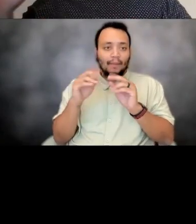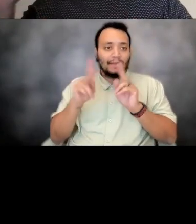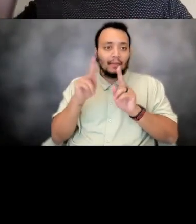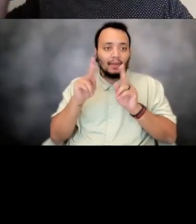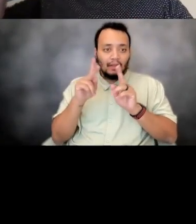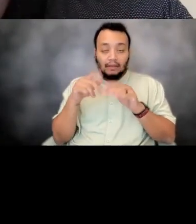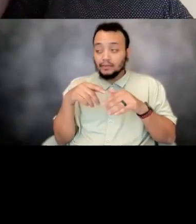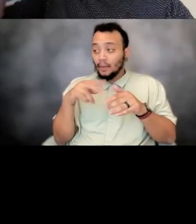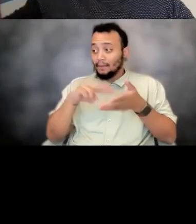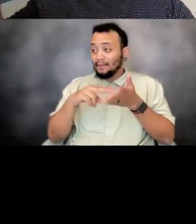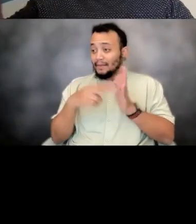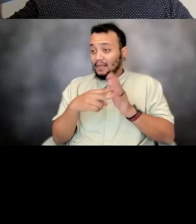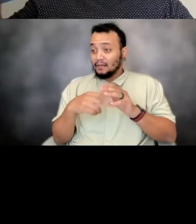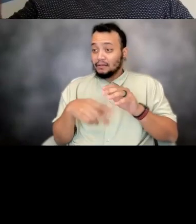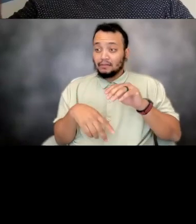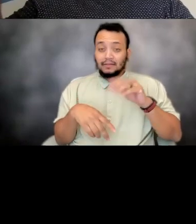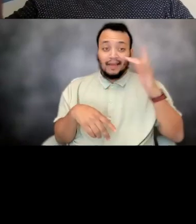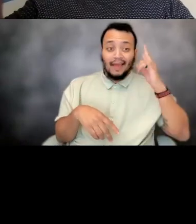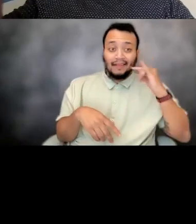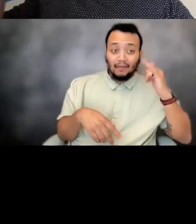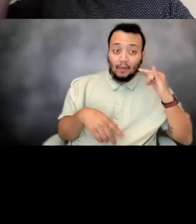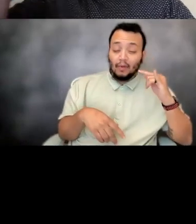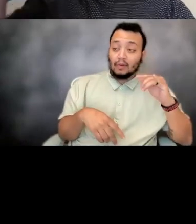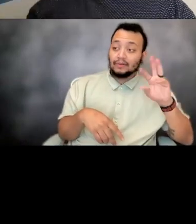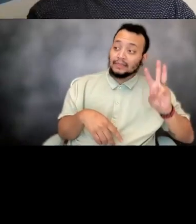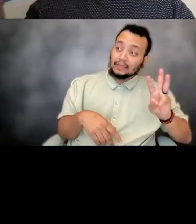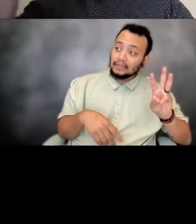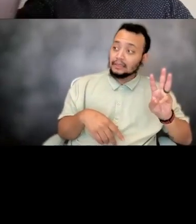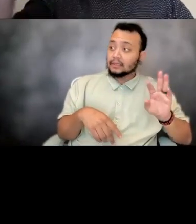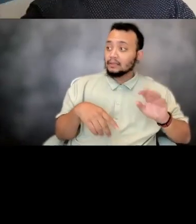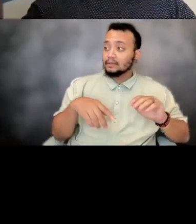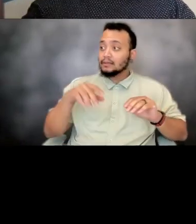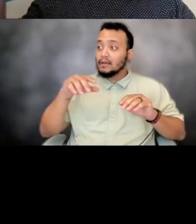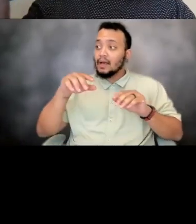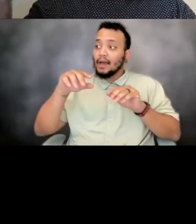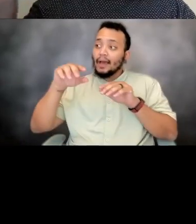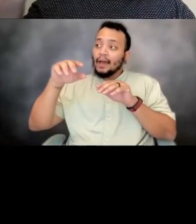and whatever you call that Wisconsin, Michigan area.